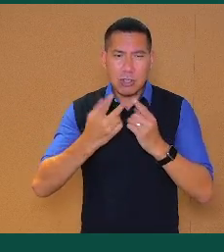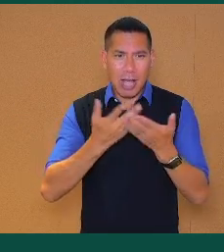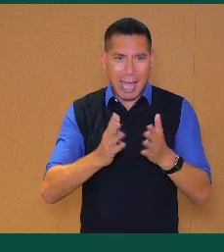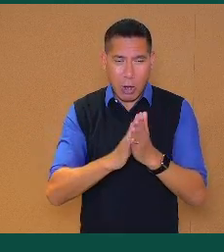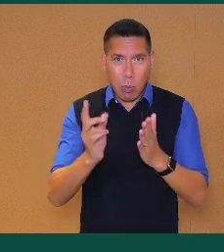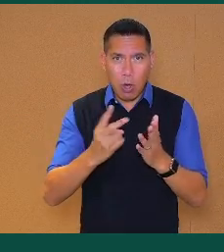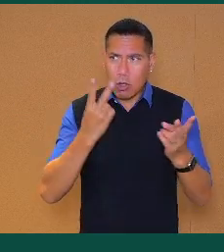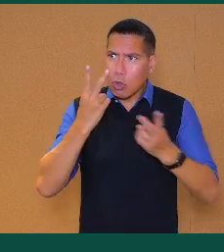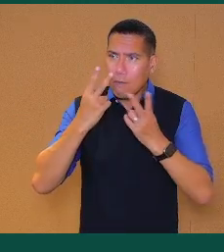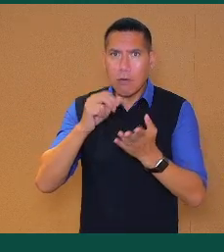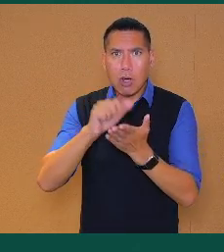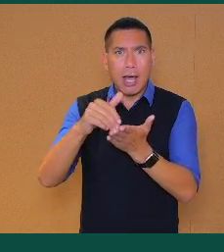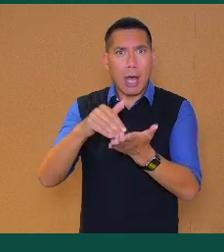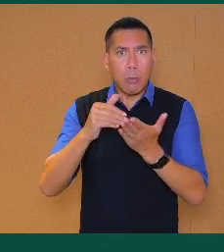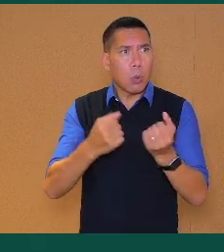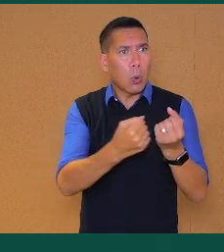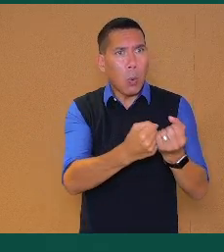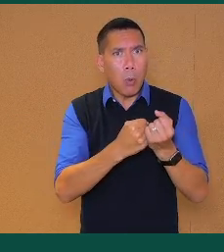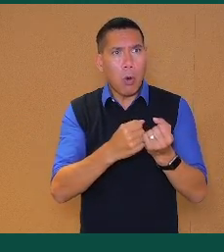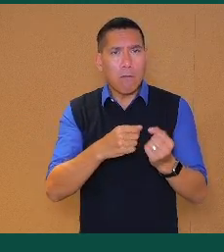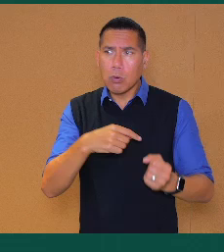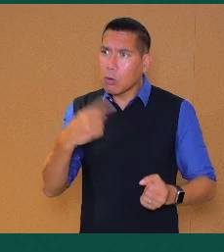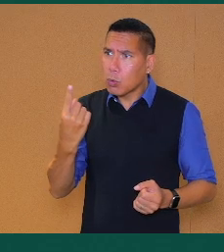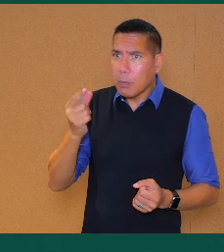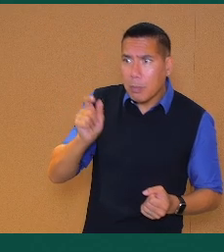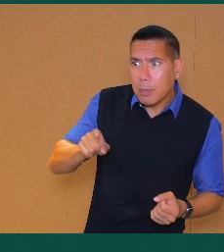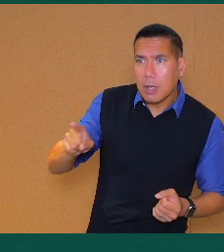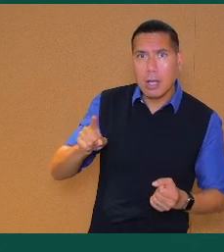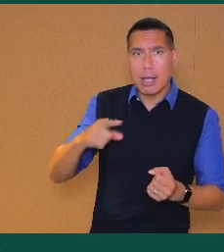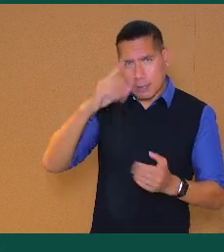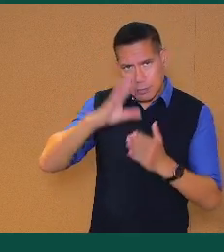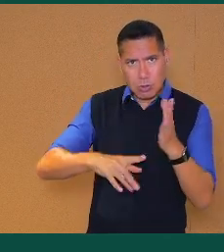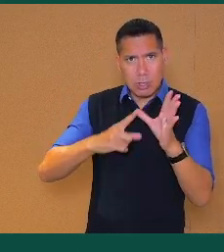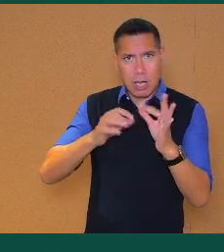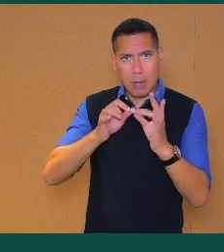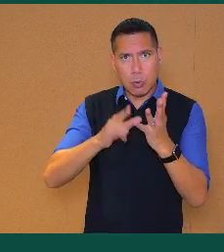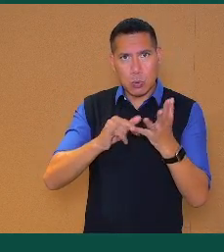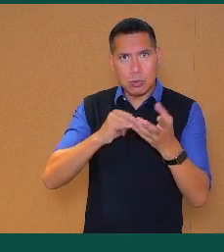experiencing abuse. It featured voices of women